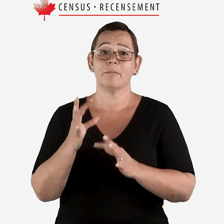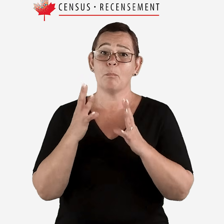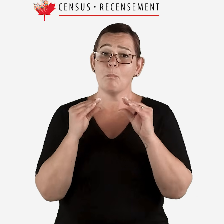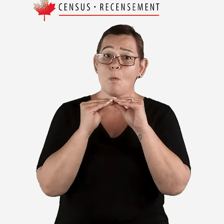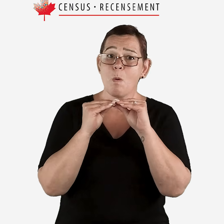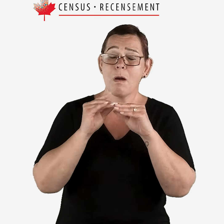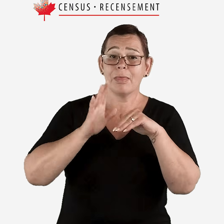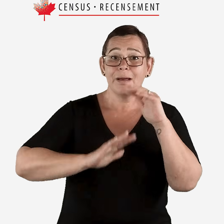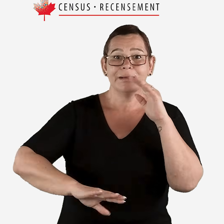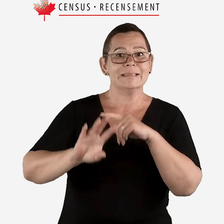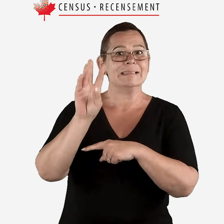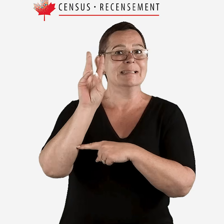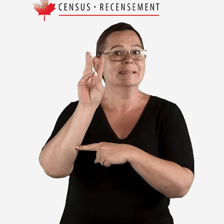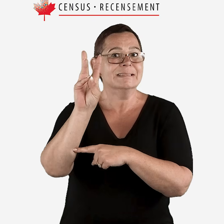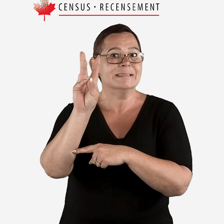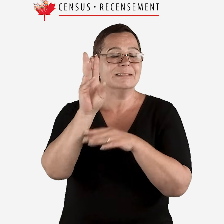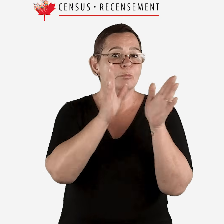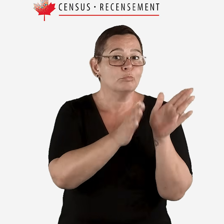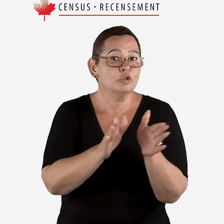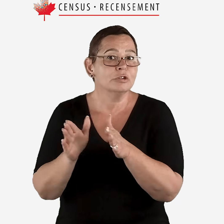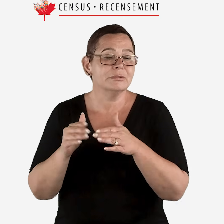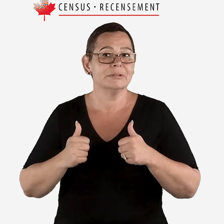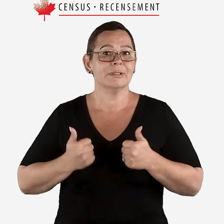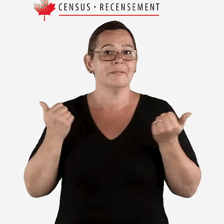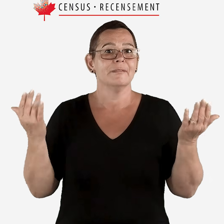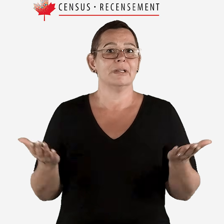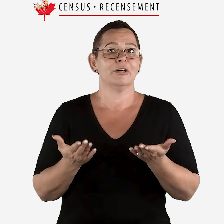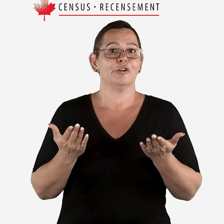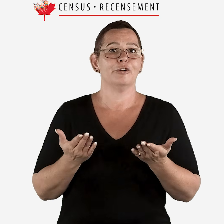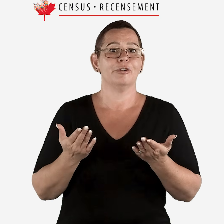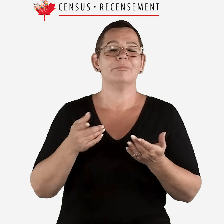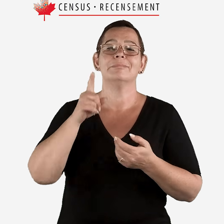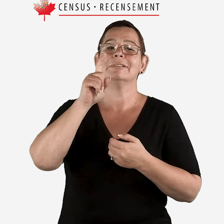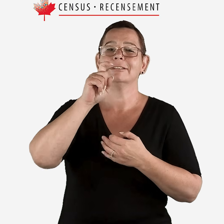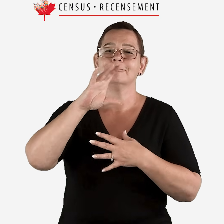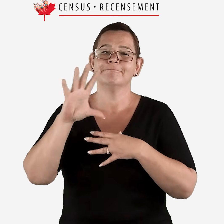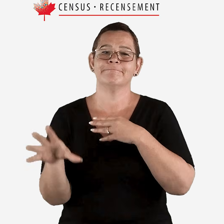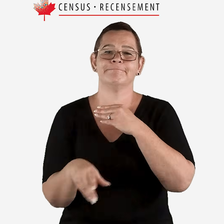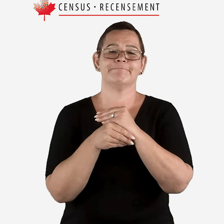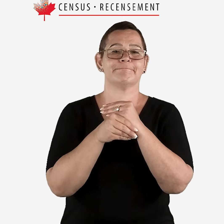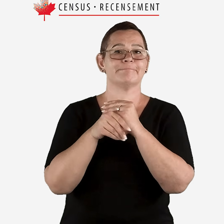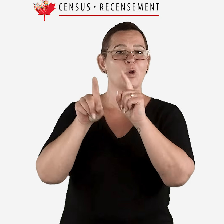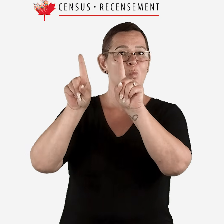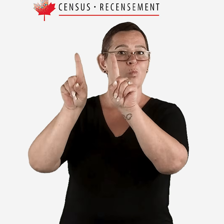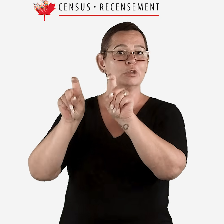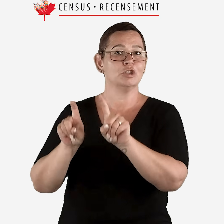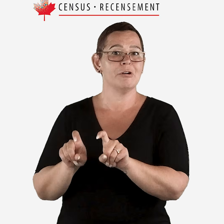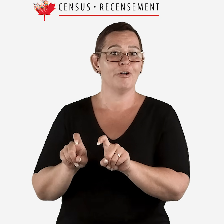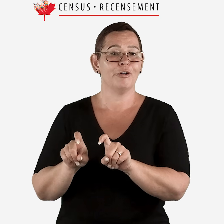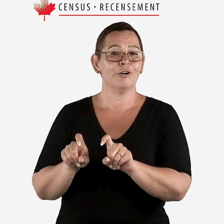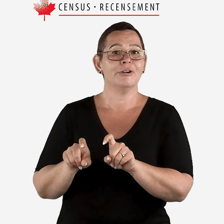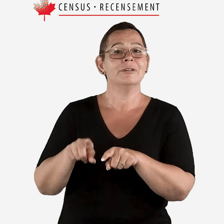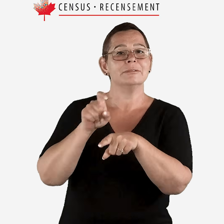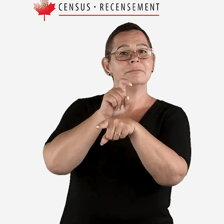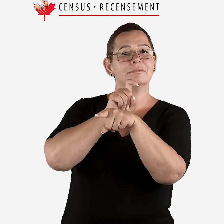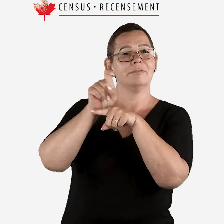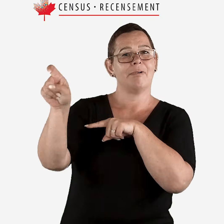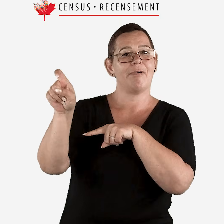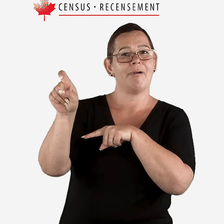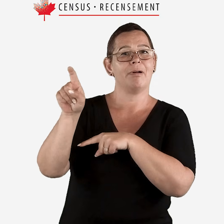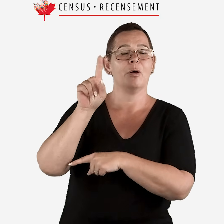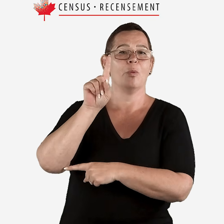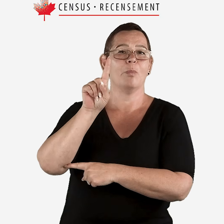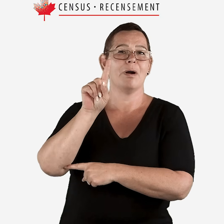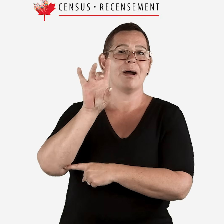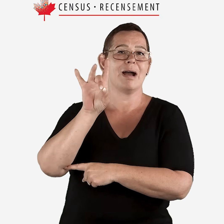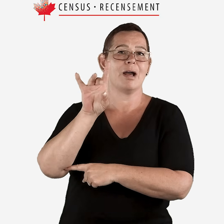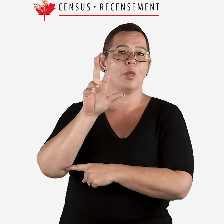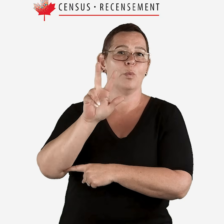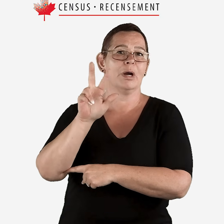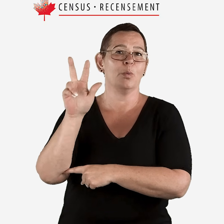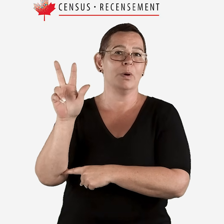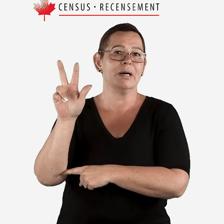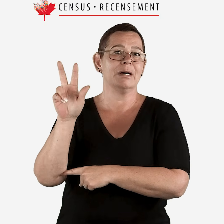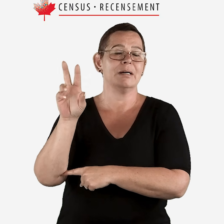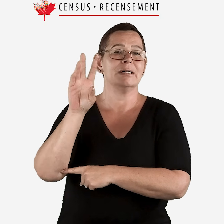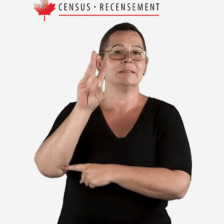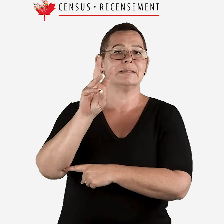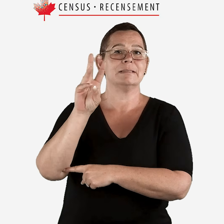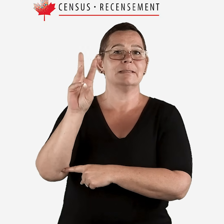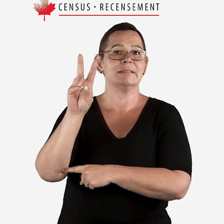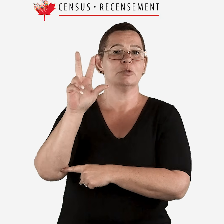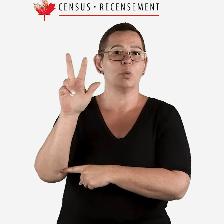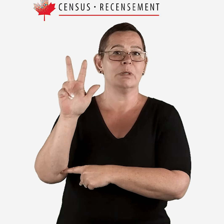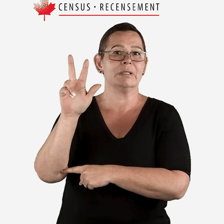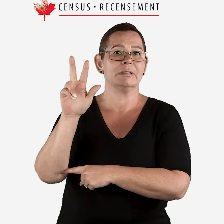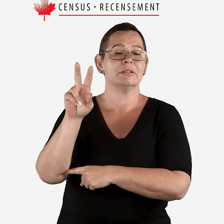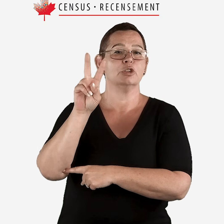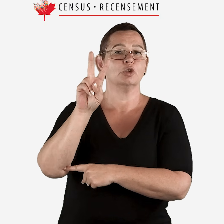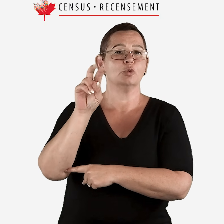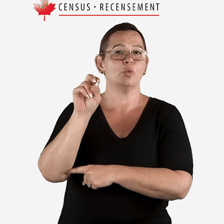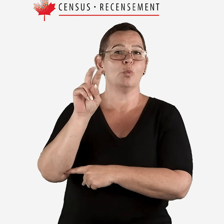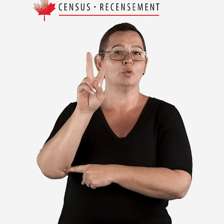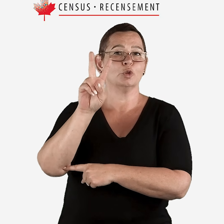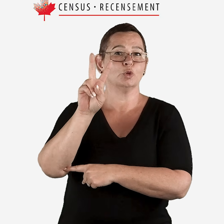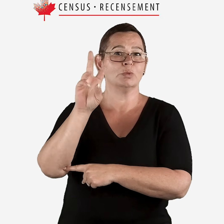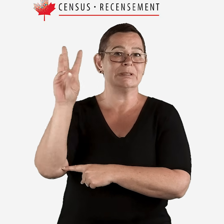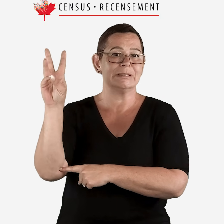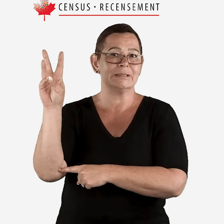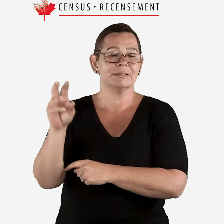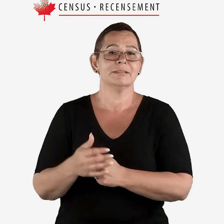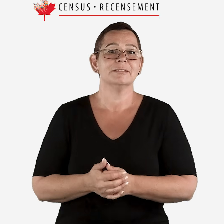If more than six persons live here, you will need an extra questionnaire; call 1-833-663-2026.